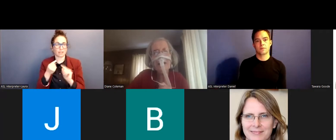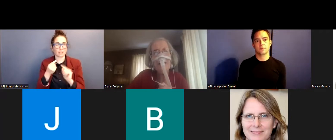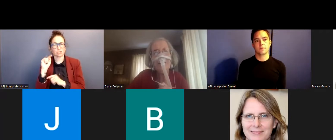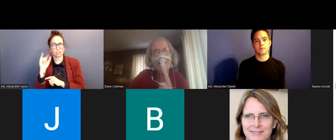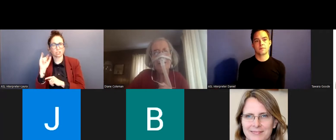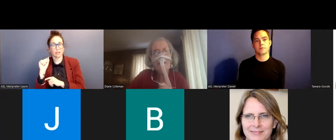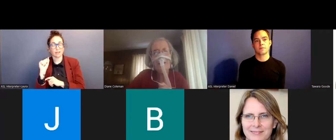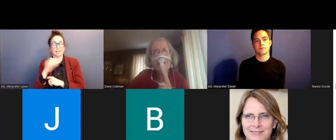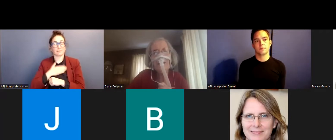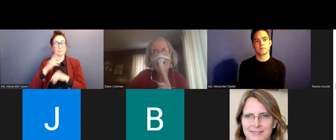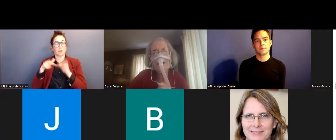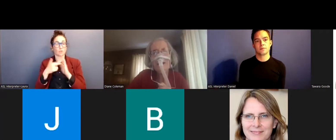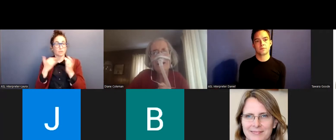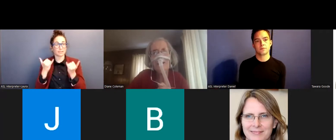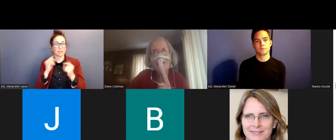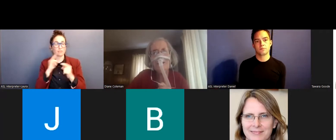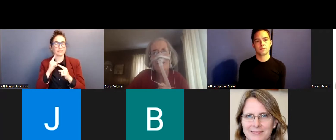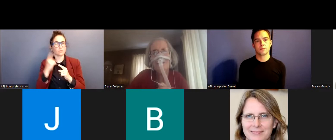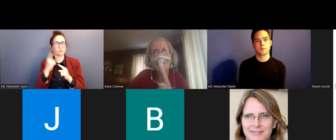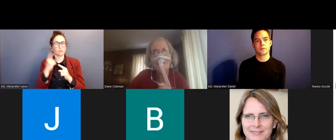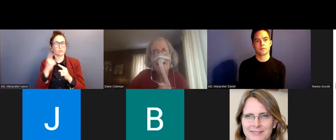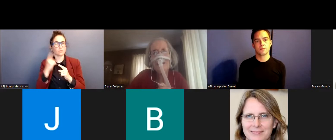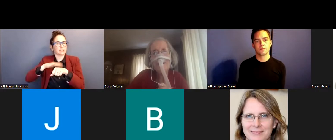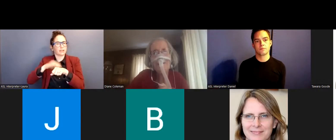I saved today, just what a cautionary note. Thank you. Mary Beth Lepkowsky: Thank you,